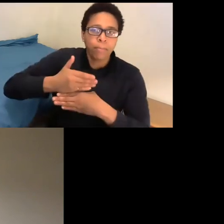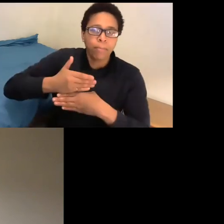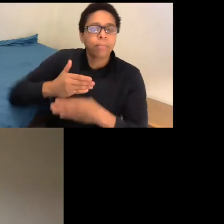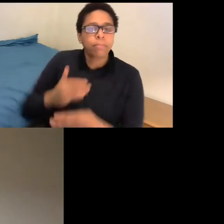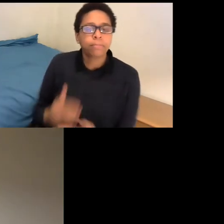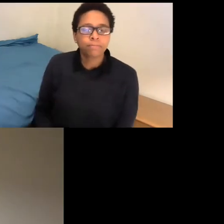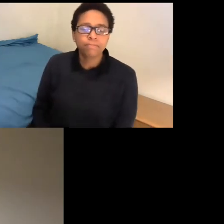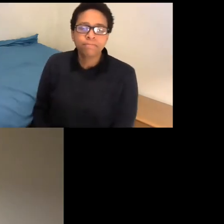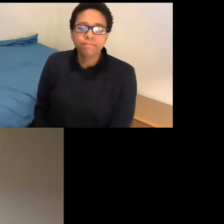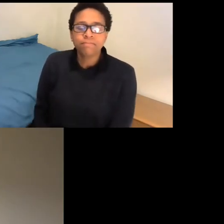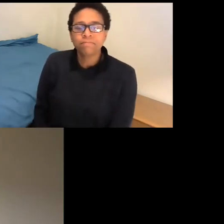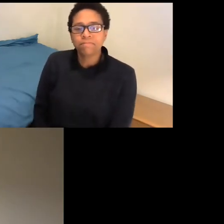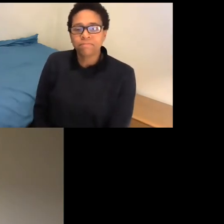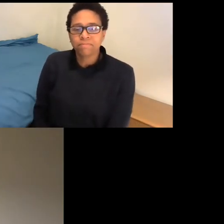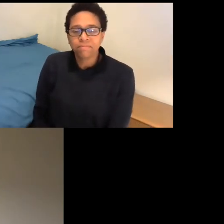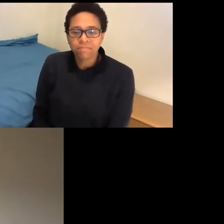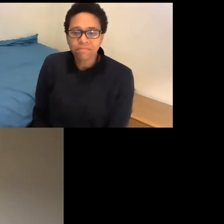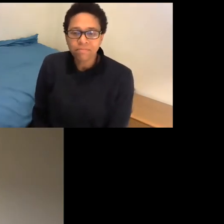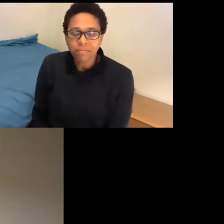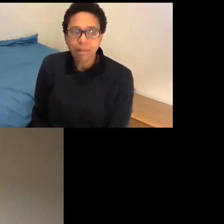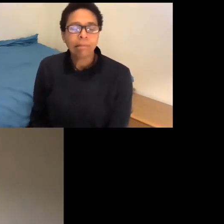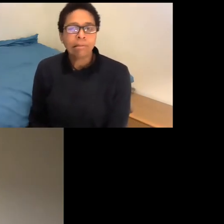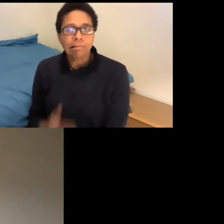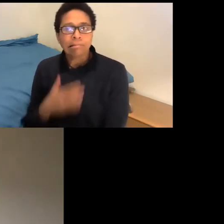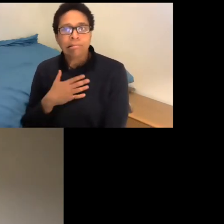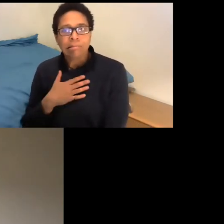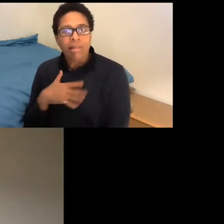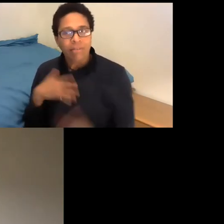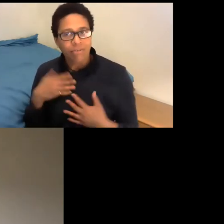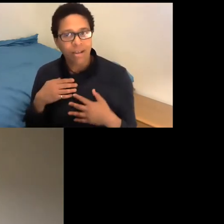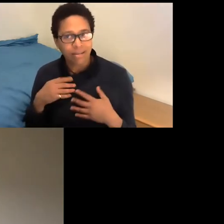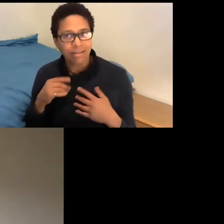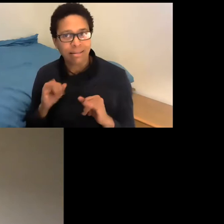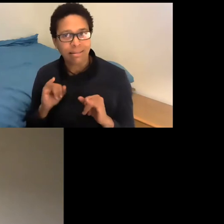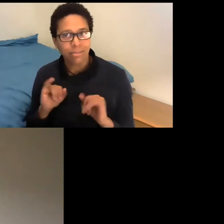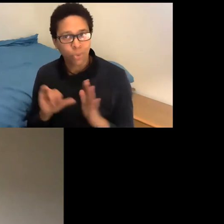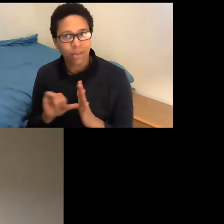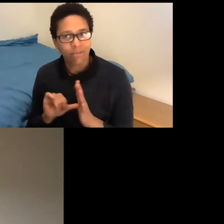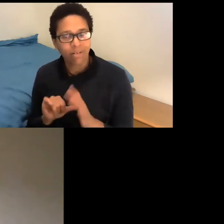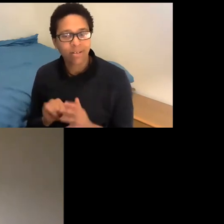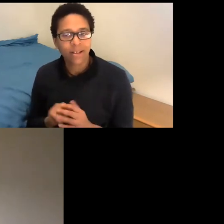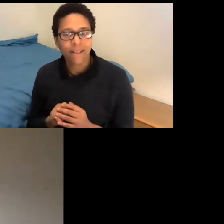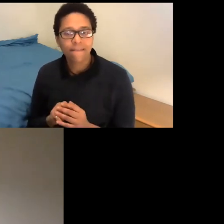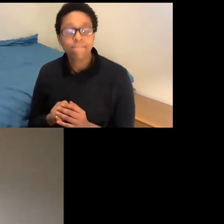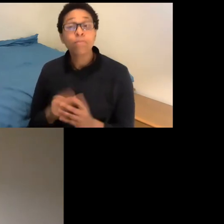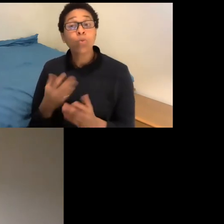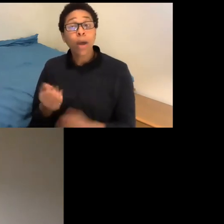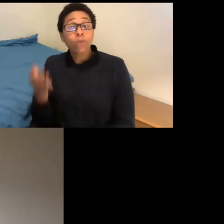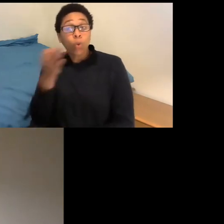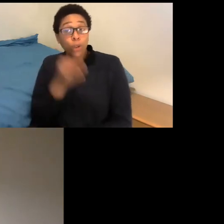Maryanne: Yeah, that sounds, like it sounds fraught, sounds challenging. Right. We have a question for you here from the